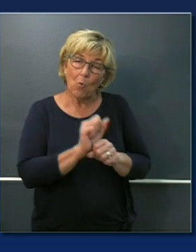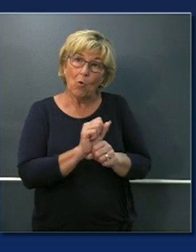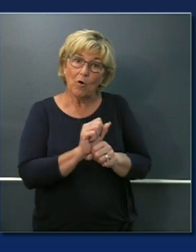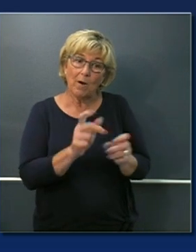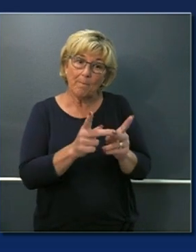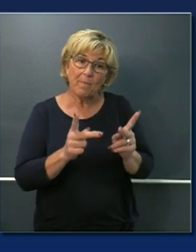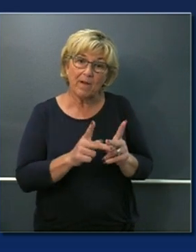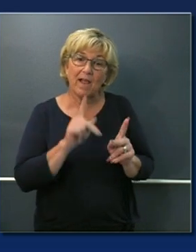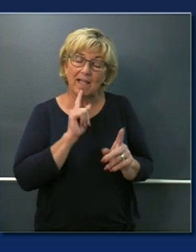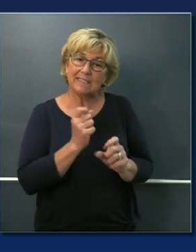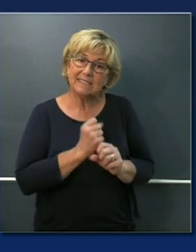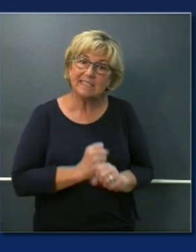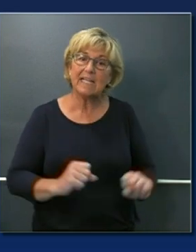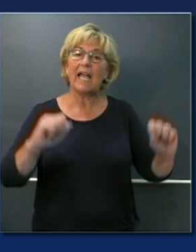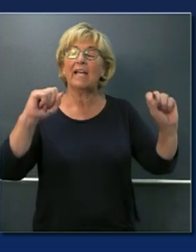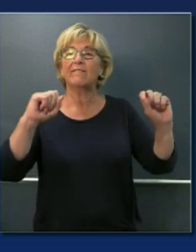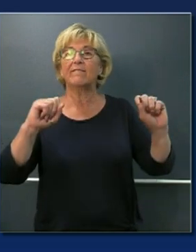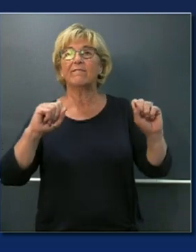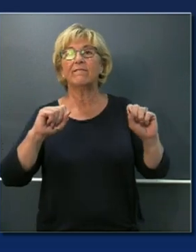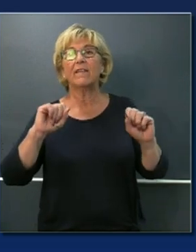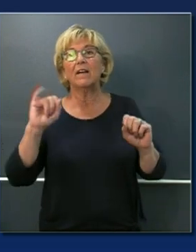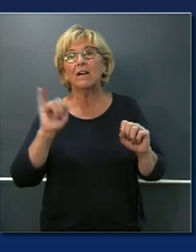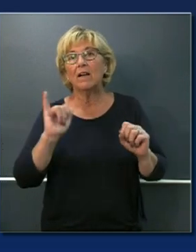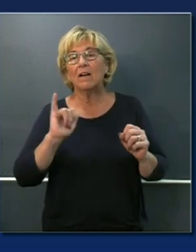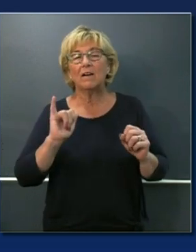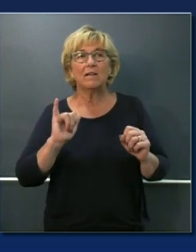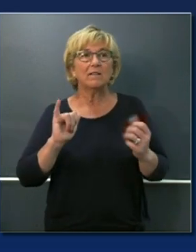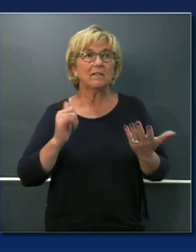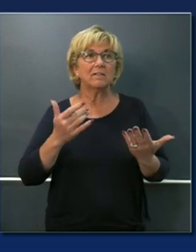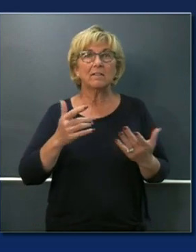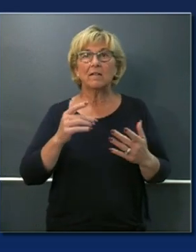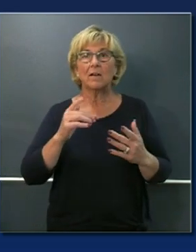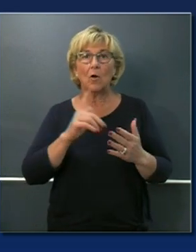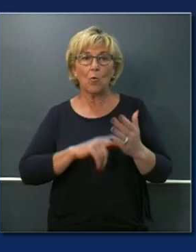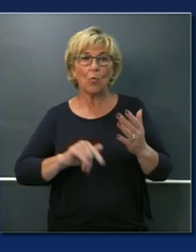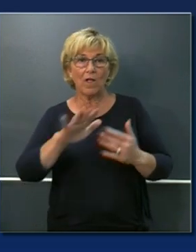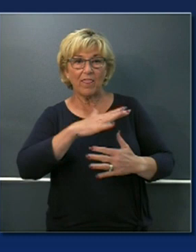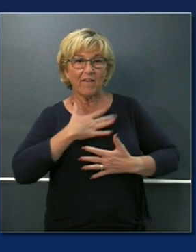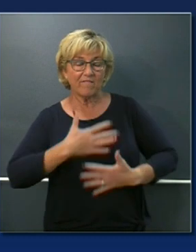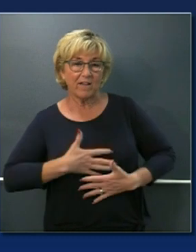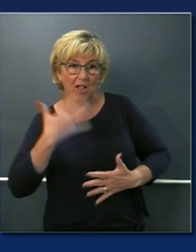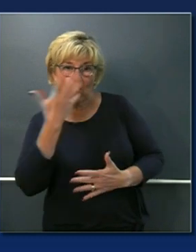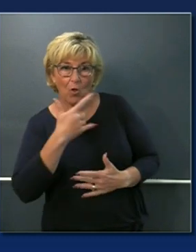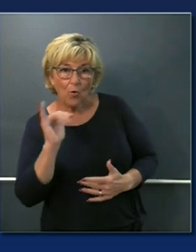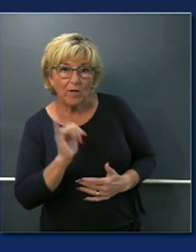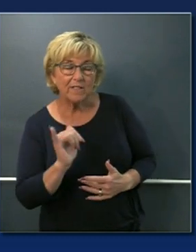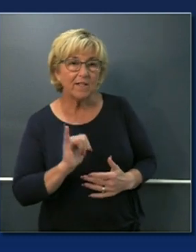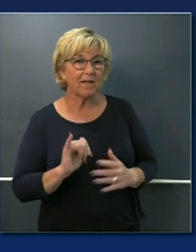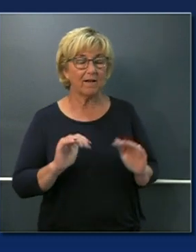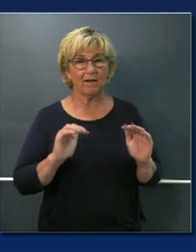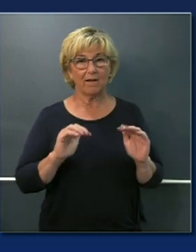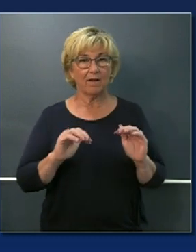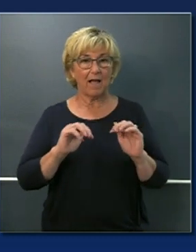MAY ALSO RELY UPON PERSONAL PROTECTIVE EQUIPMENT FOCUSING ON MAINTAINING HOSPITAL SURGE CAPACITY FOR THE TIME BEING AND ALSO ANTICIPATING THAT WE MAY